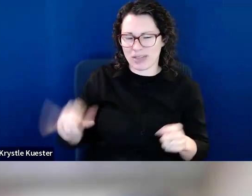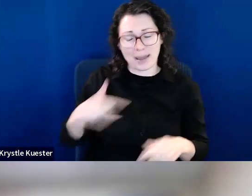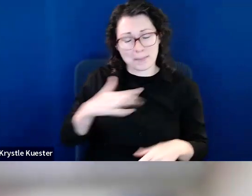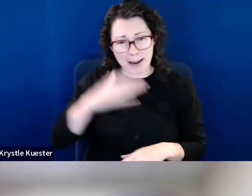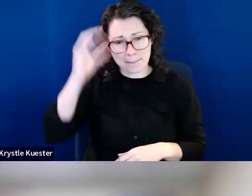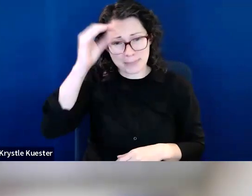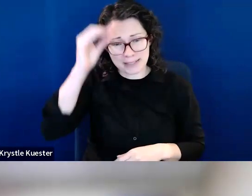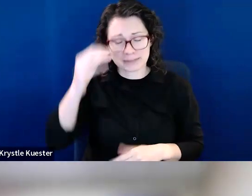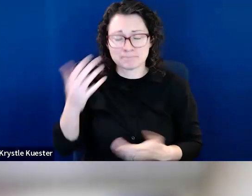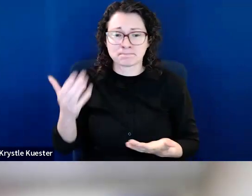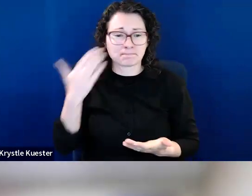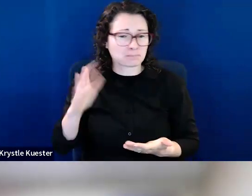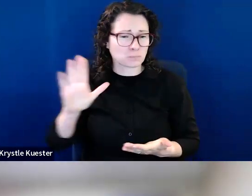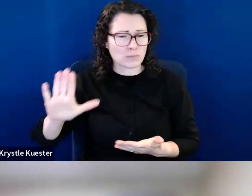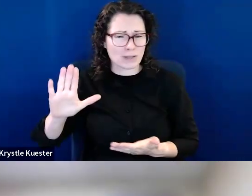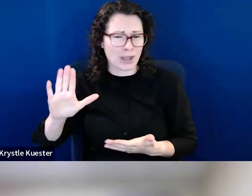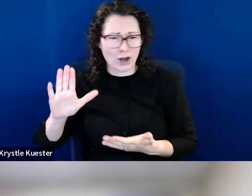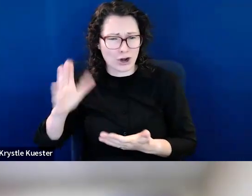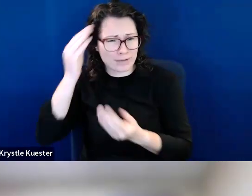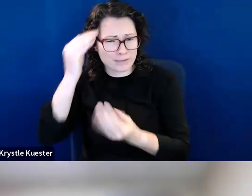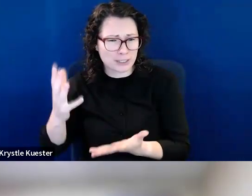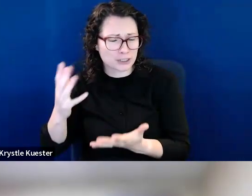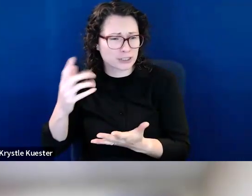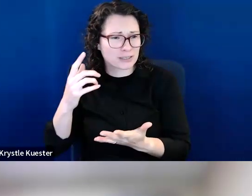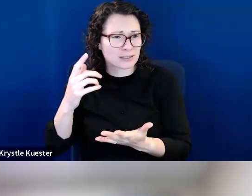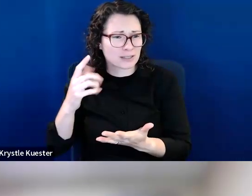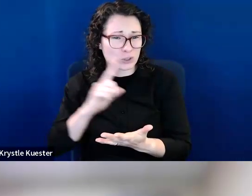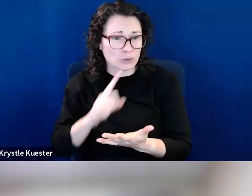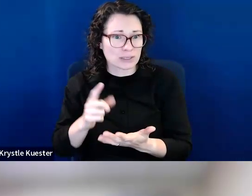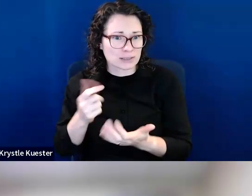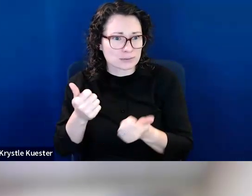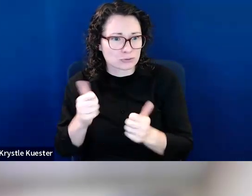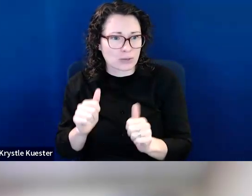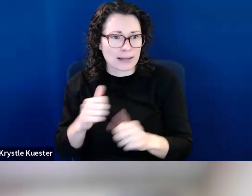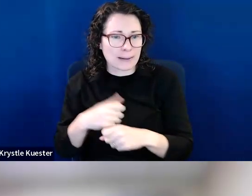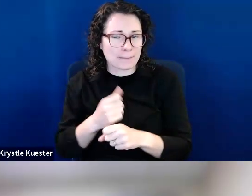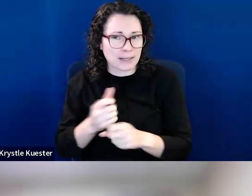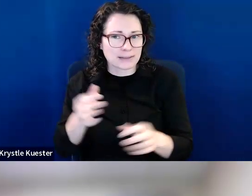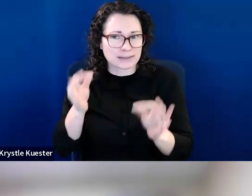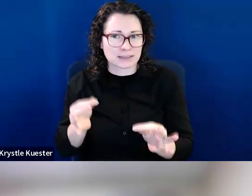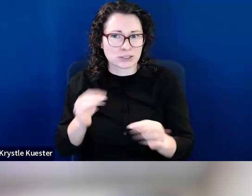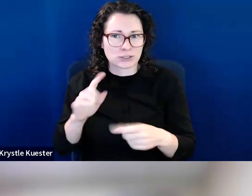we don't even know the objective information to make a in some cases a decision on or a